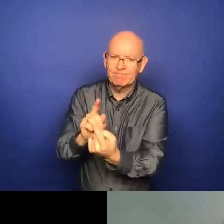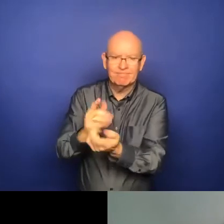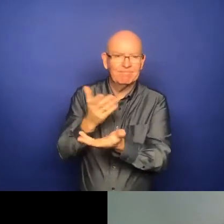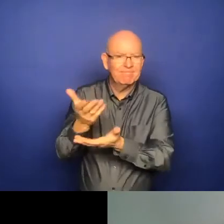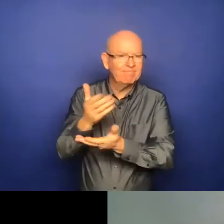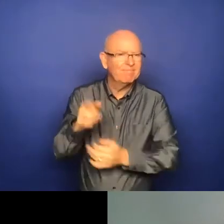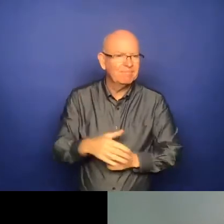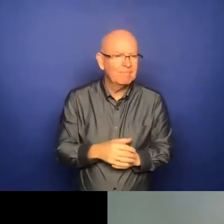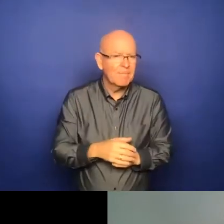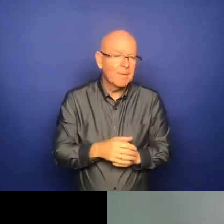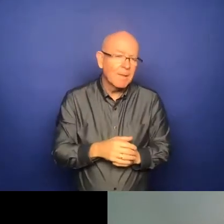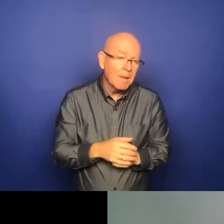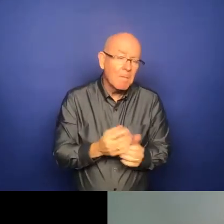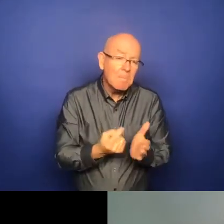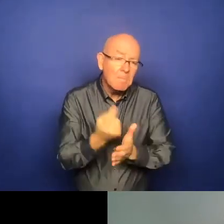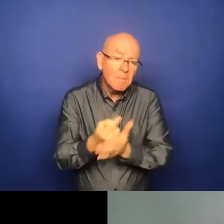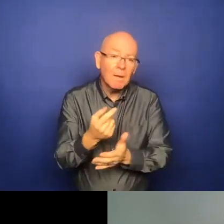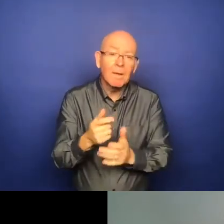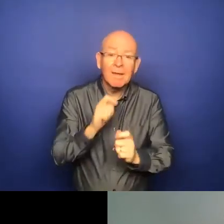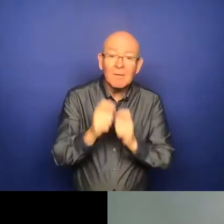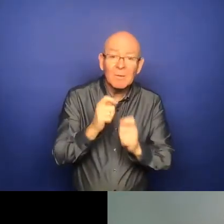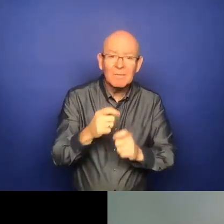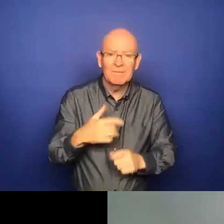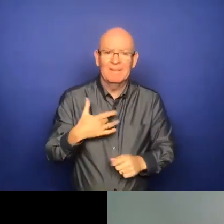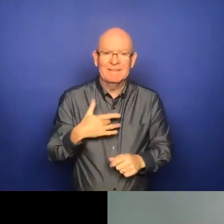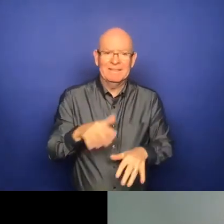on the phone and particularly if you are interviewing somebody with a